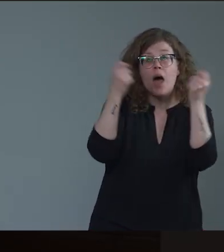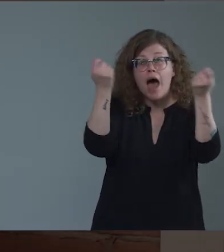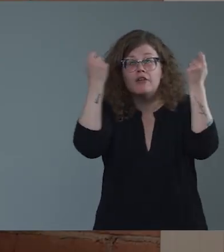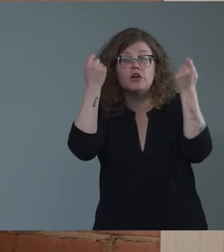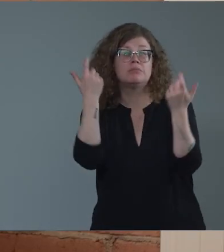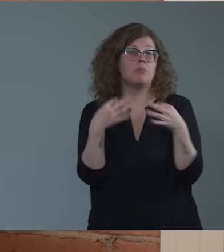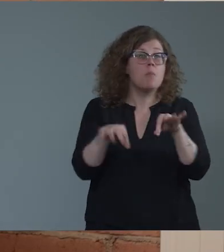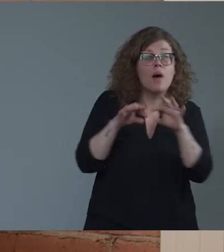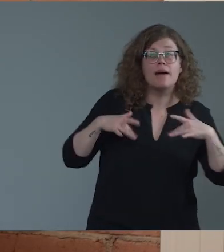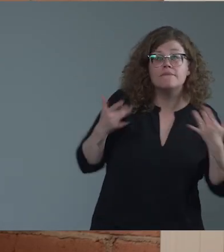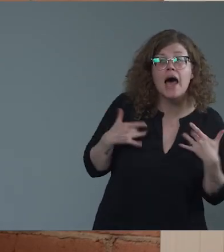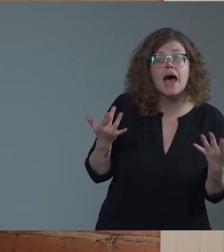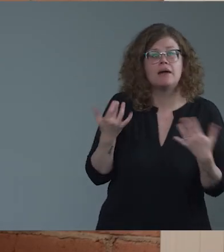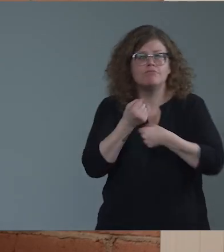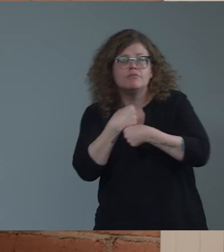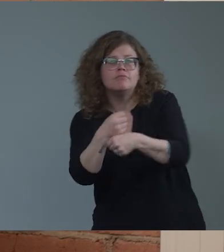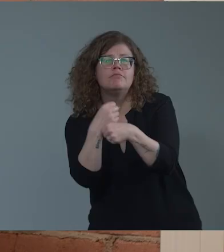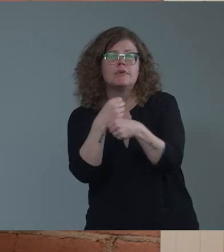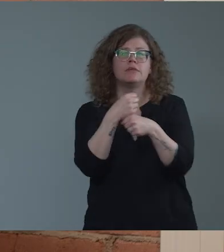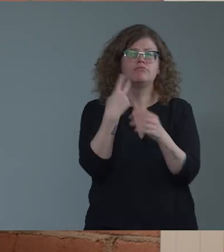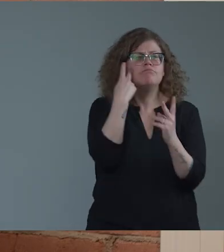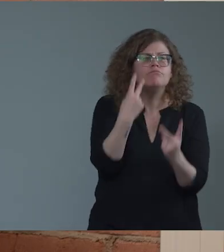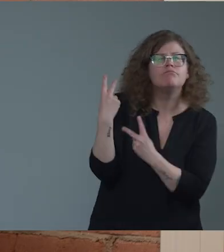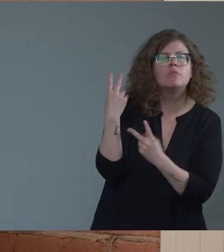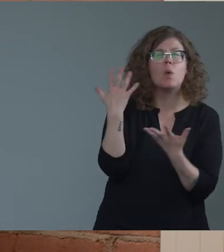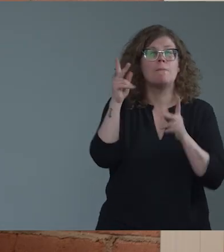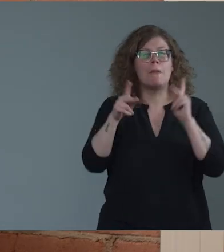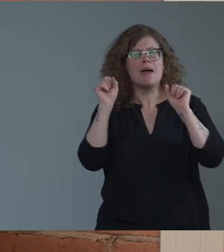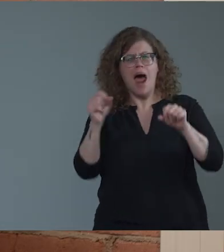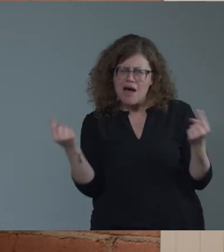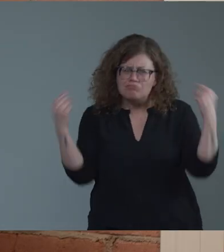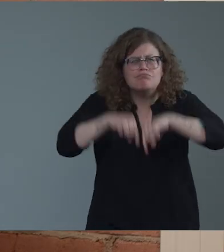Public art can be a great way to create a memorial or a celebration within your community.